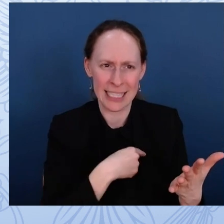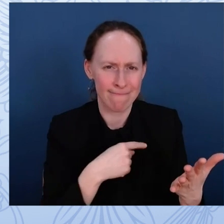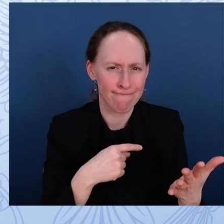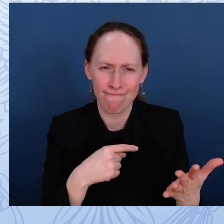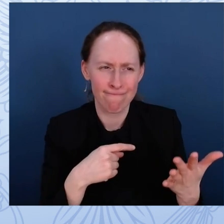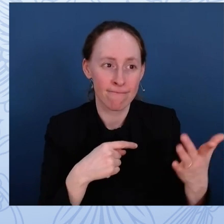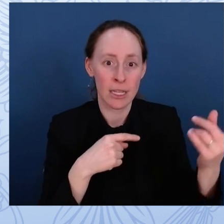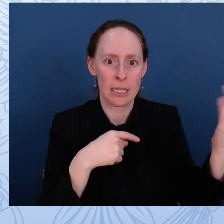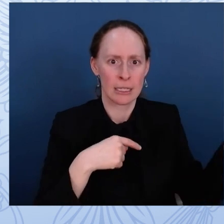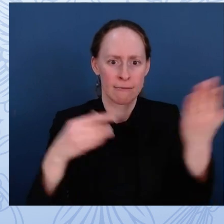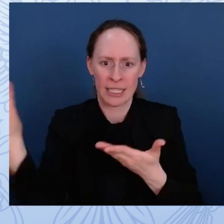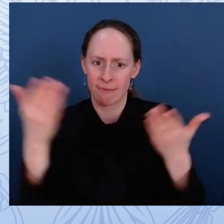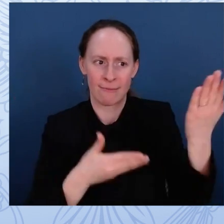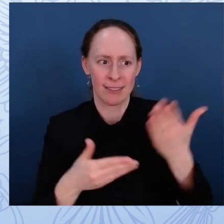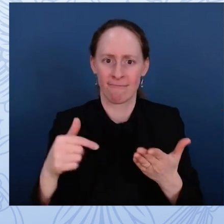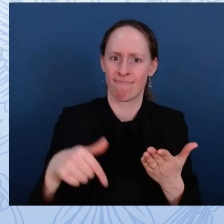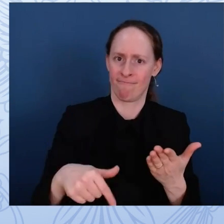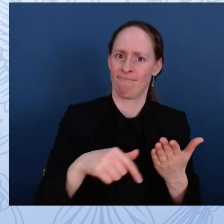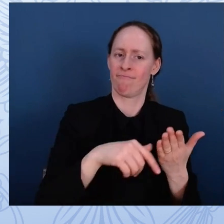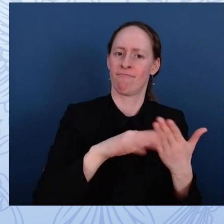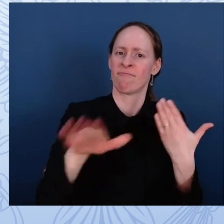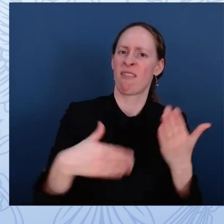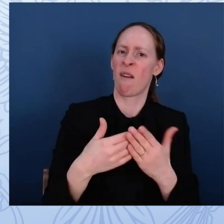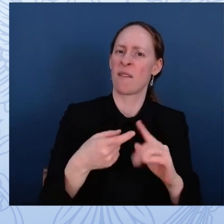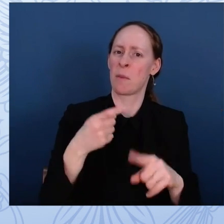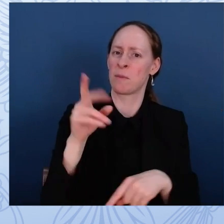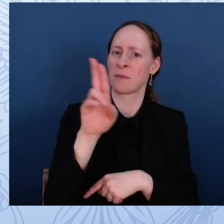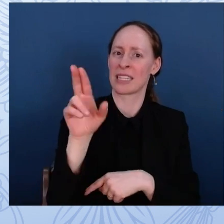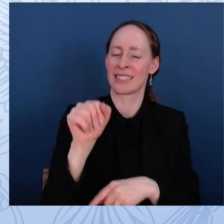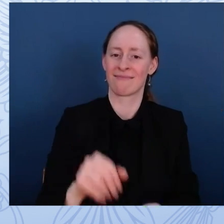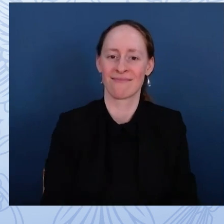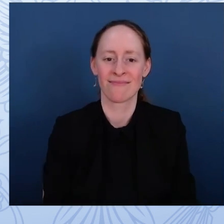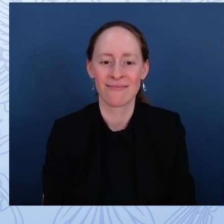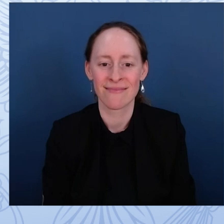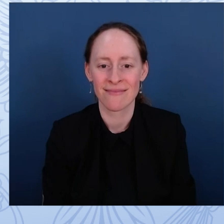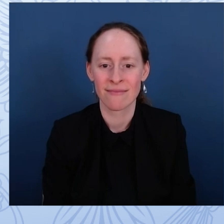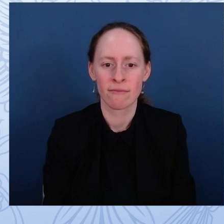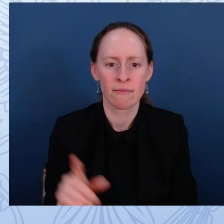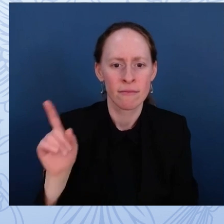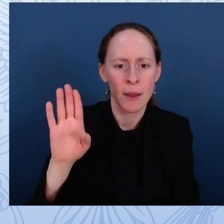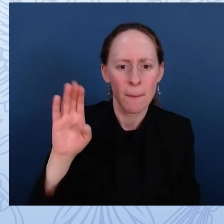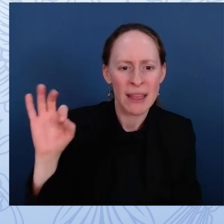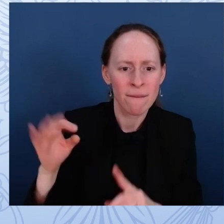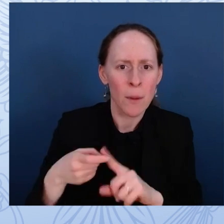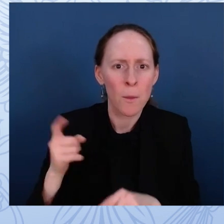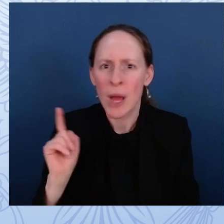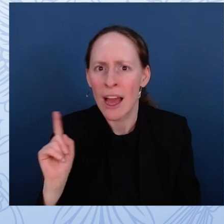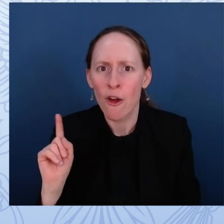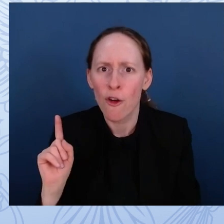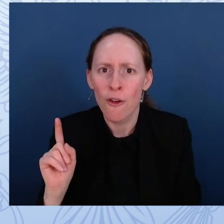The Press: Cristeta Comerford: The beef actually came from a farm in Iwoa. The Press: Anything come from the garden?